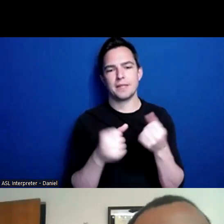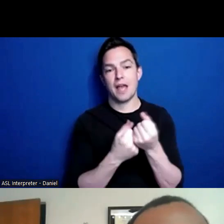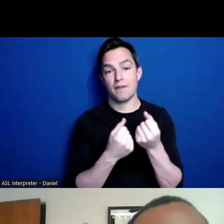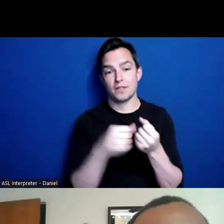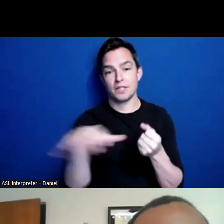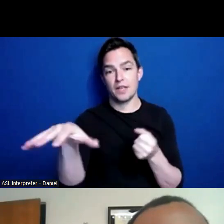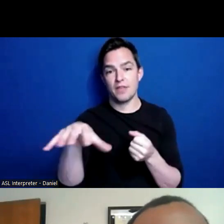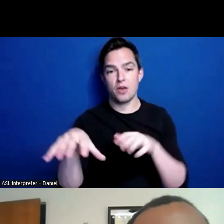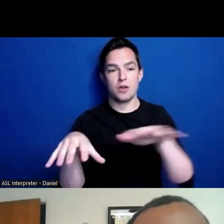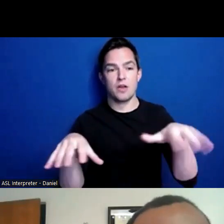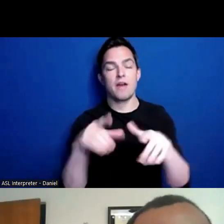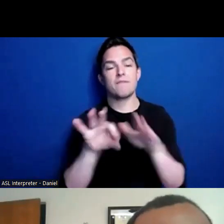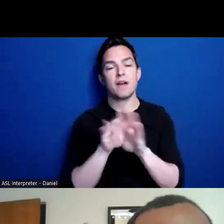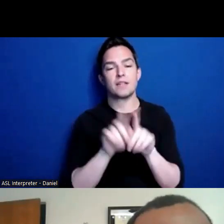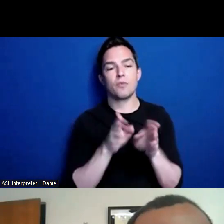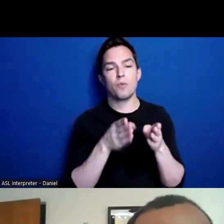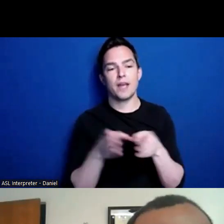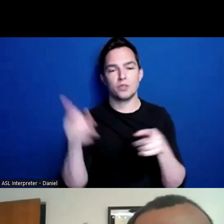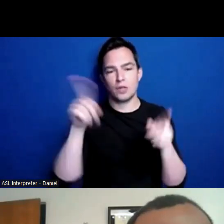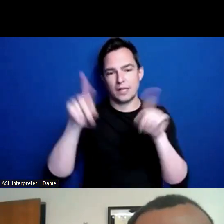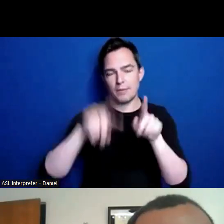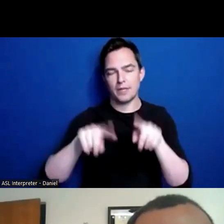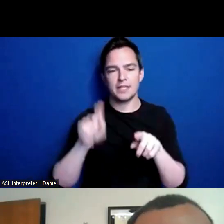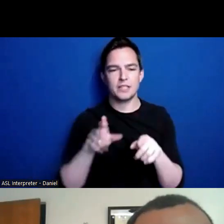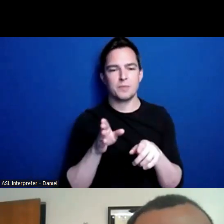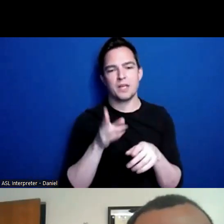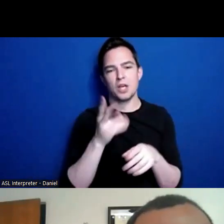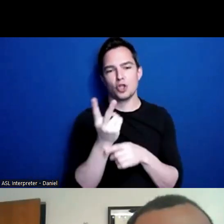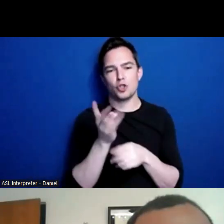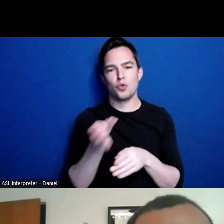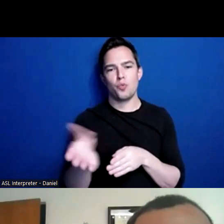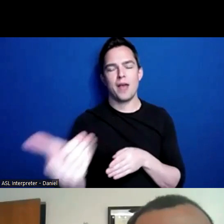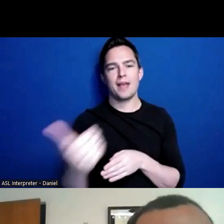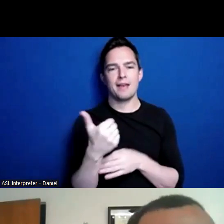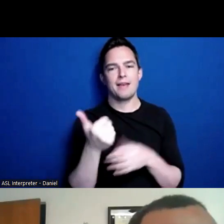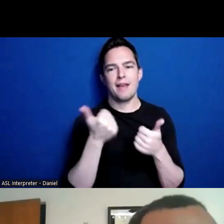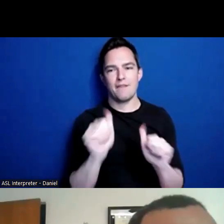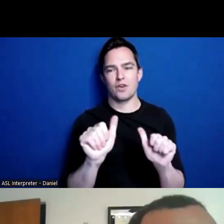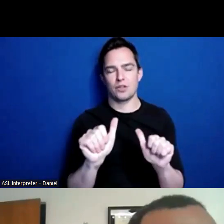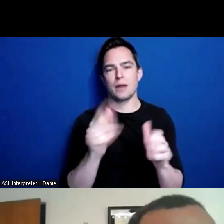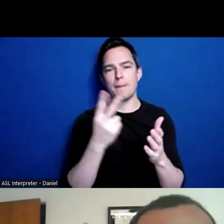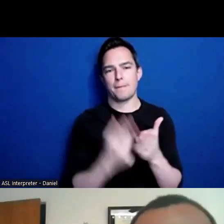collaborate. And I think it has to be two-way efforts. And yeah, so I think those are some of